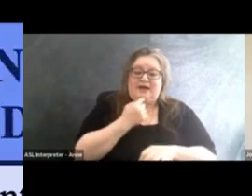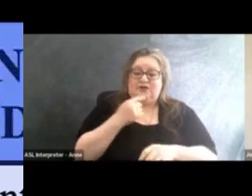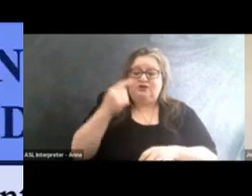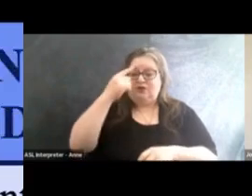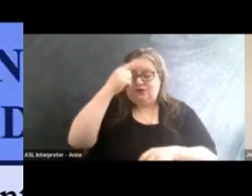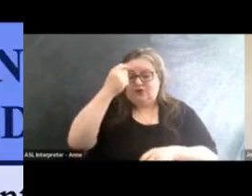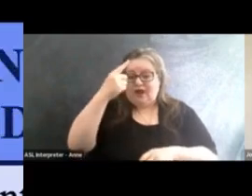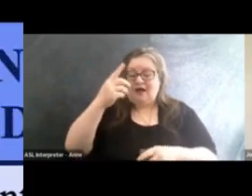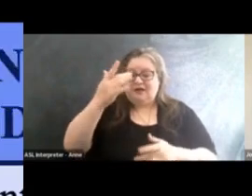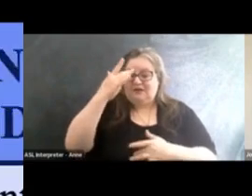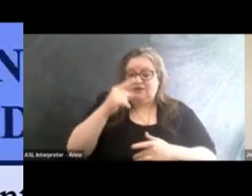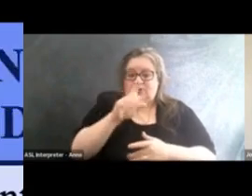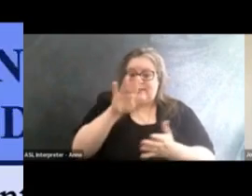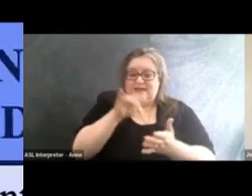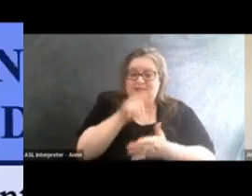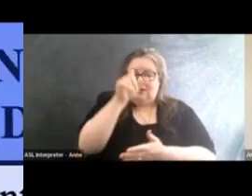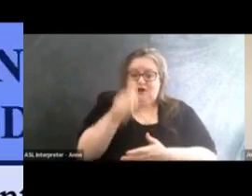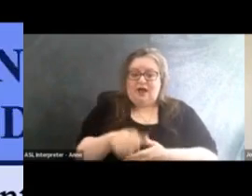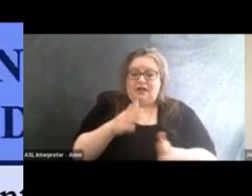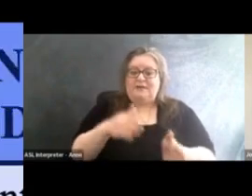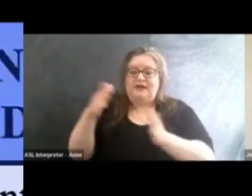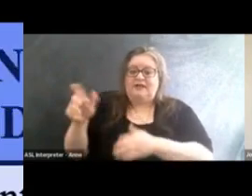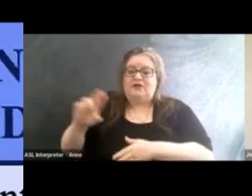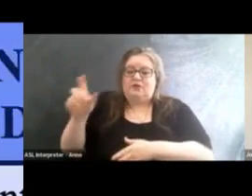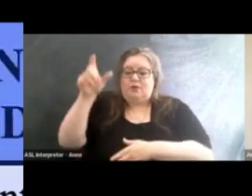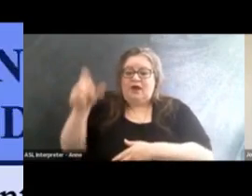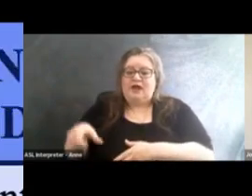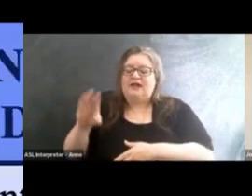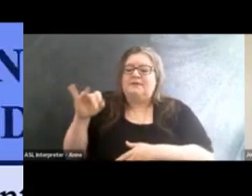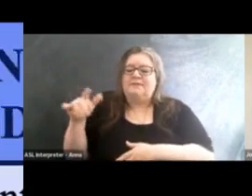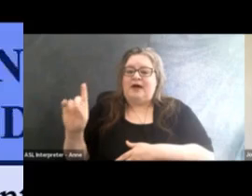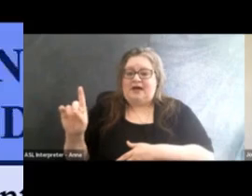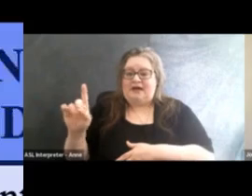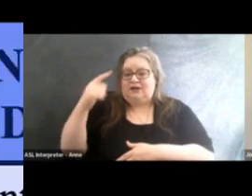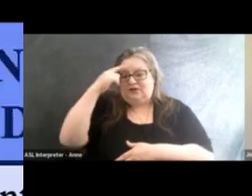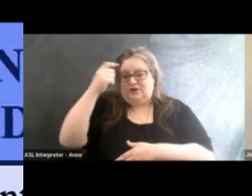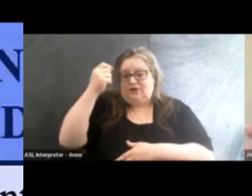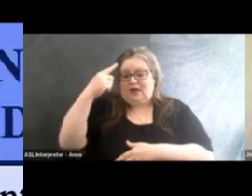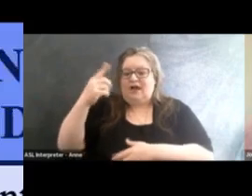domain in the center column, and then the far right column is mild neurocognitive disorders. And what symptoms or